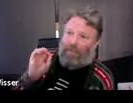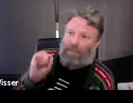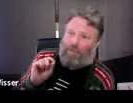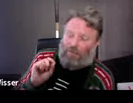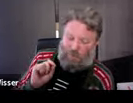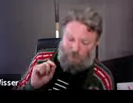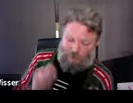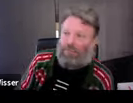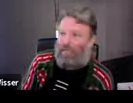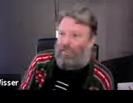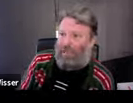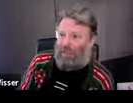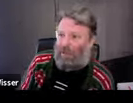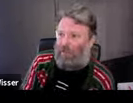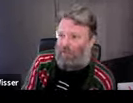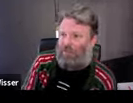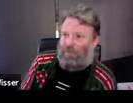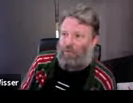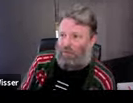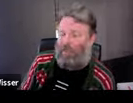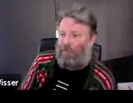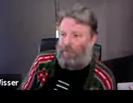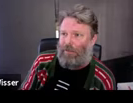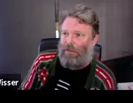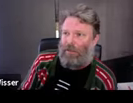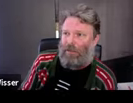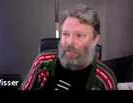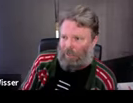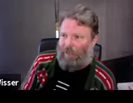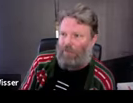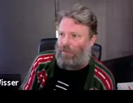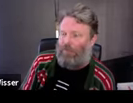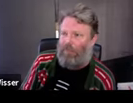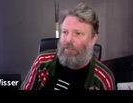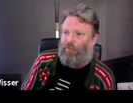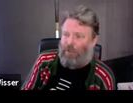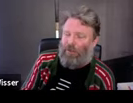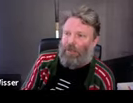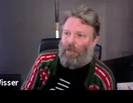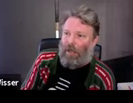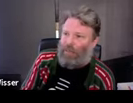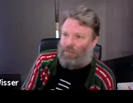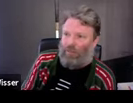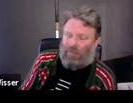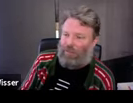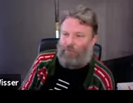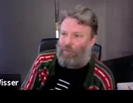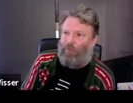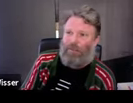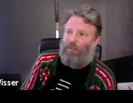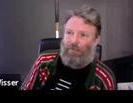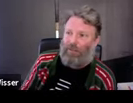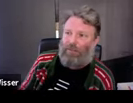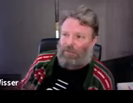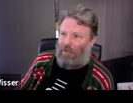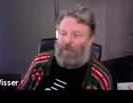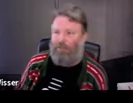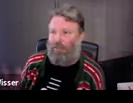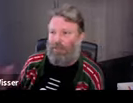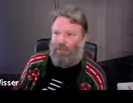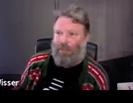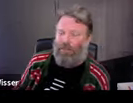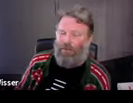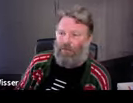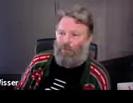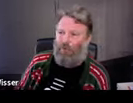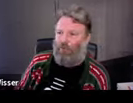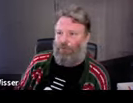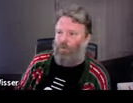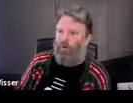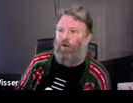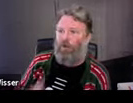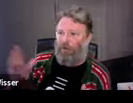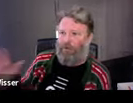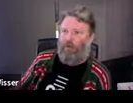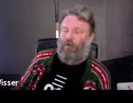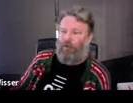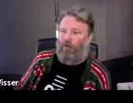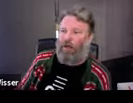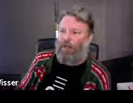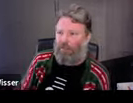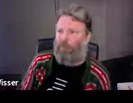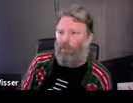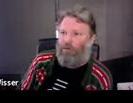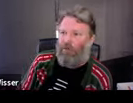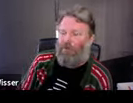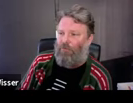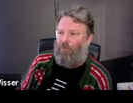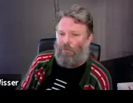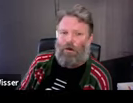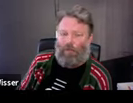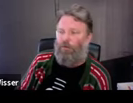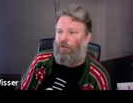that, coming to understand what dynamic is at play within a